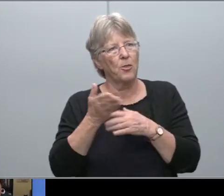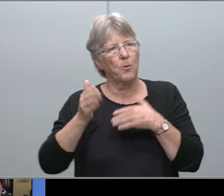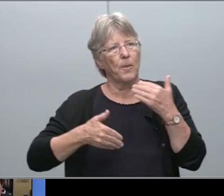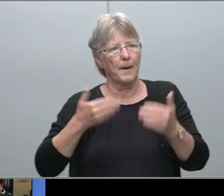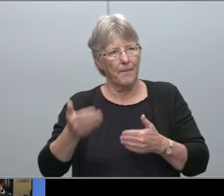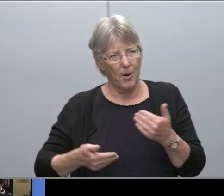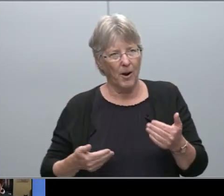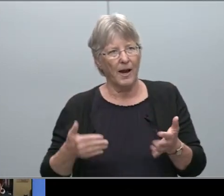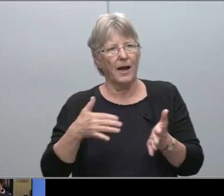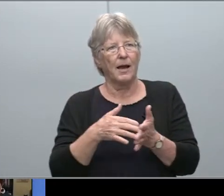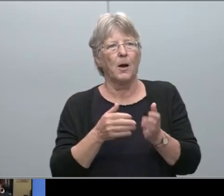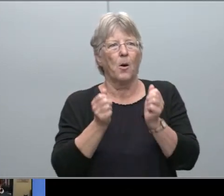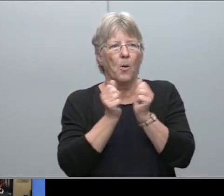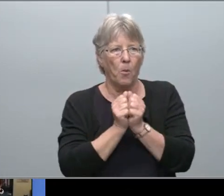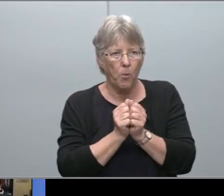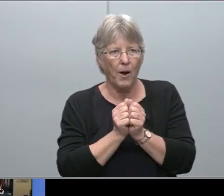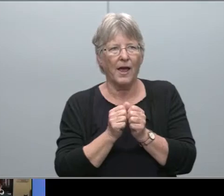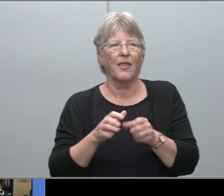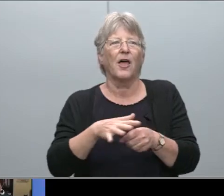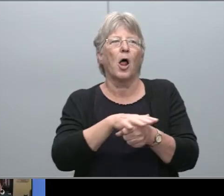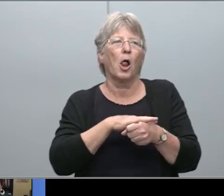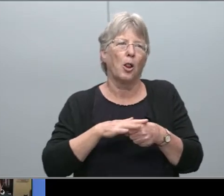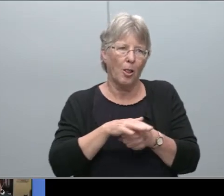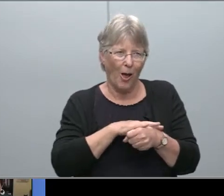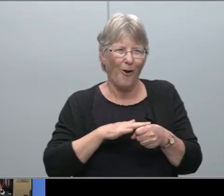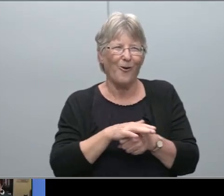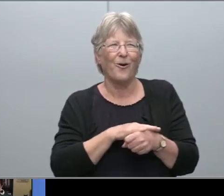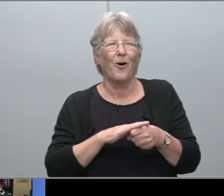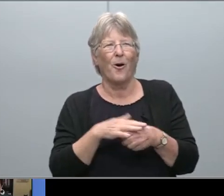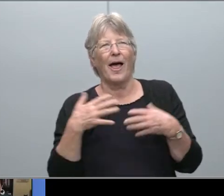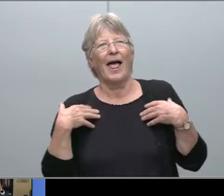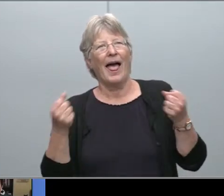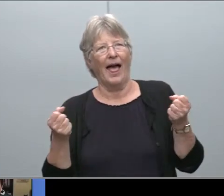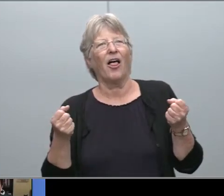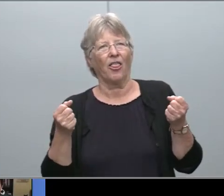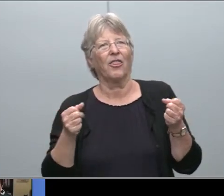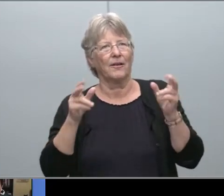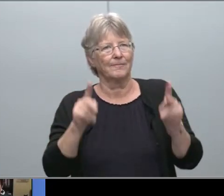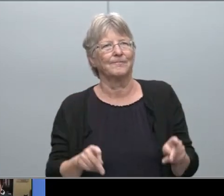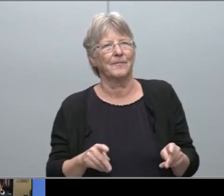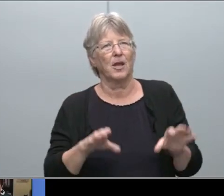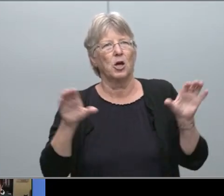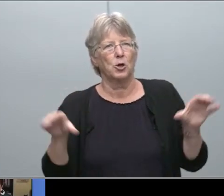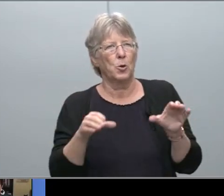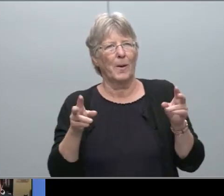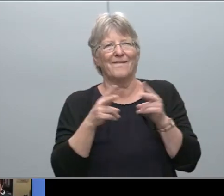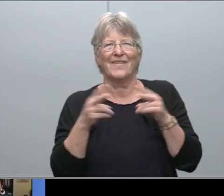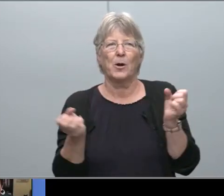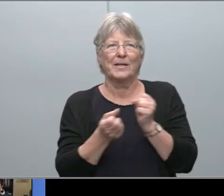Okay. Just to be clear, there's no dates and there's not times,